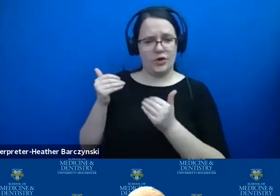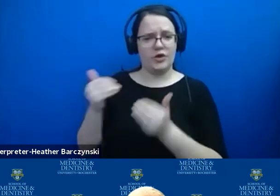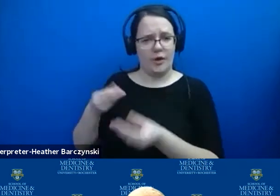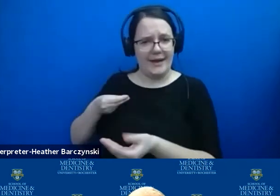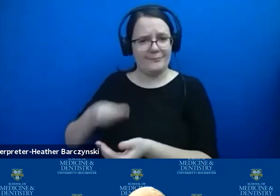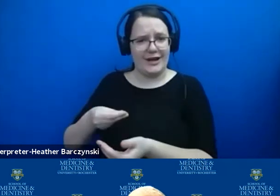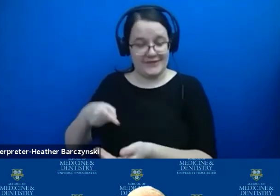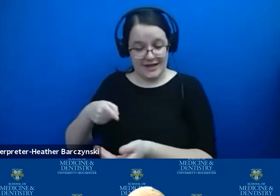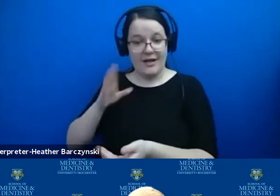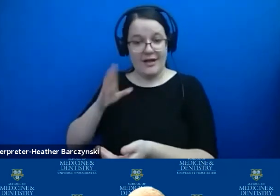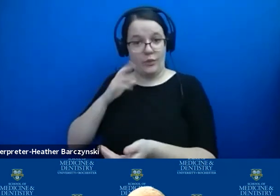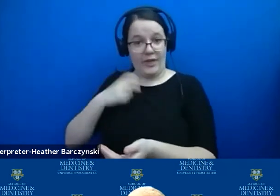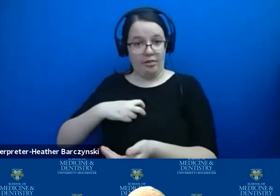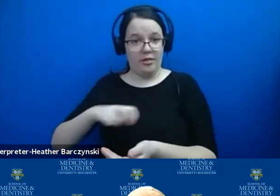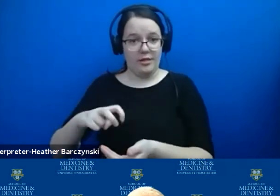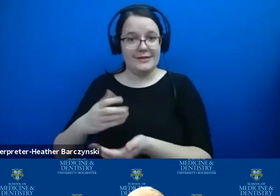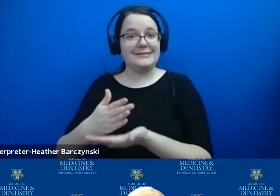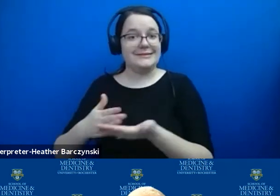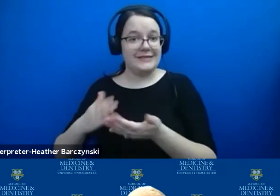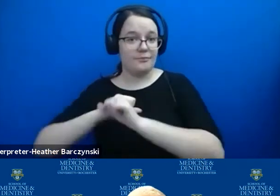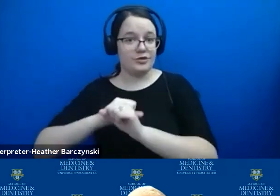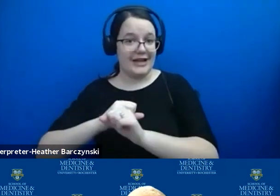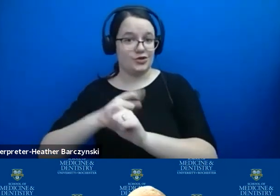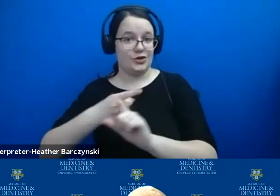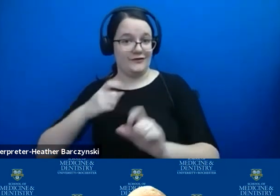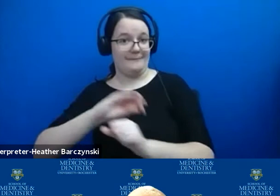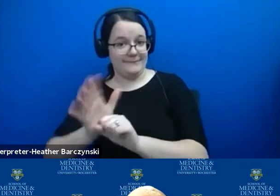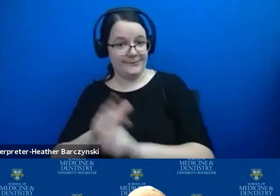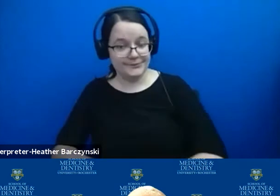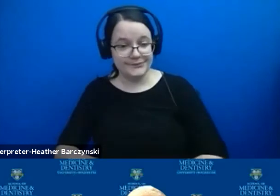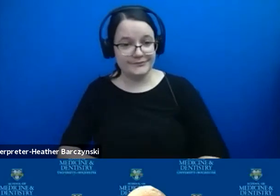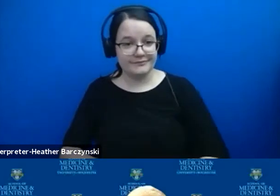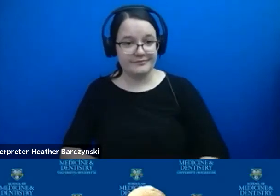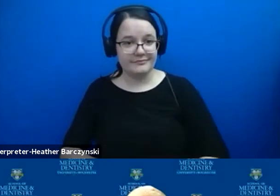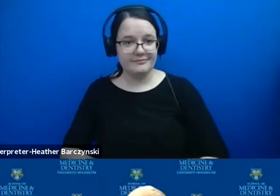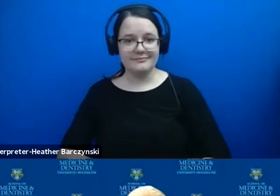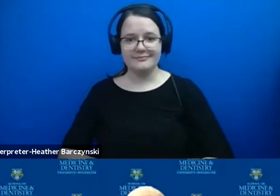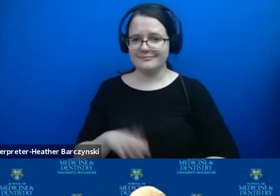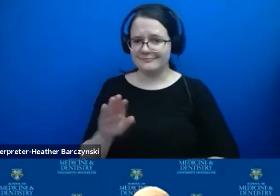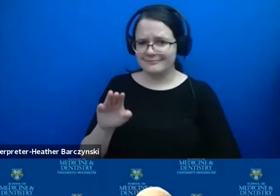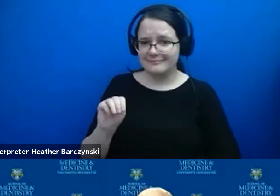of protection from the virus i know mary did you want to comment on this question at all